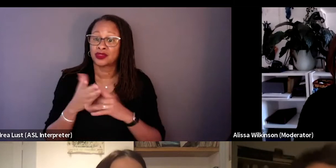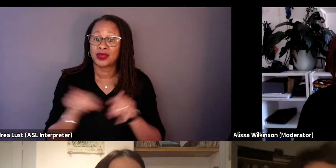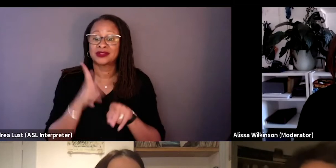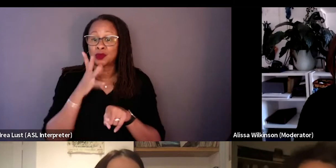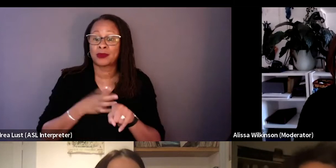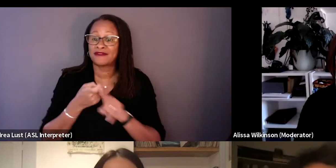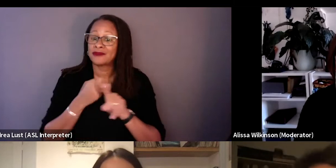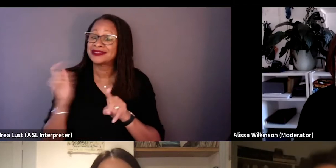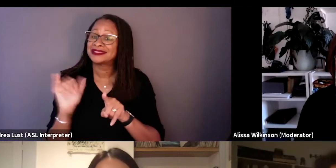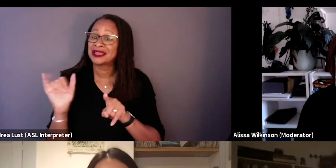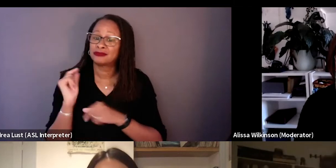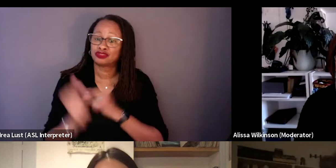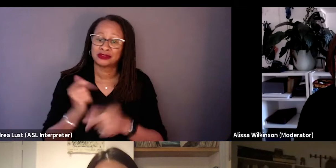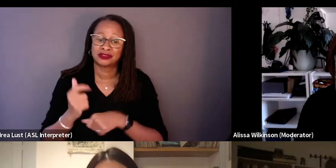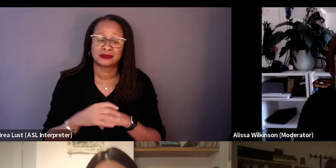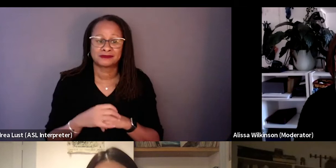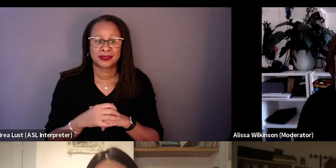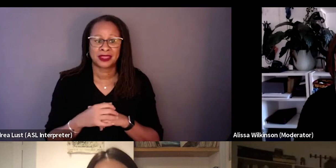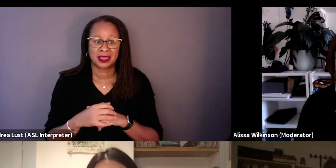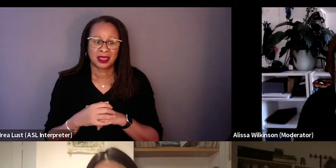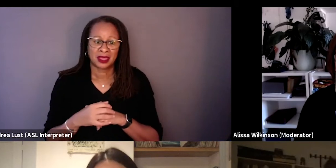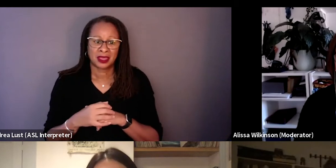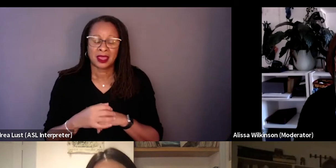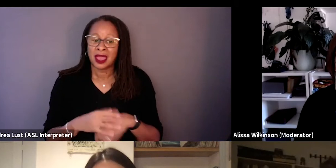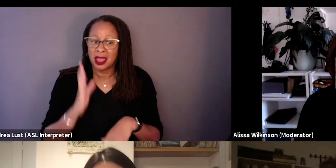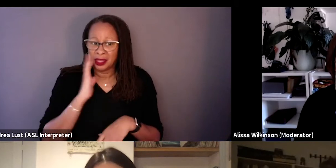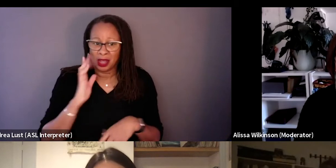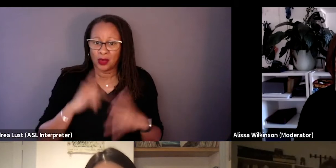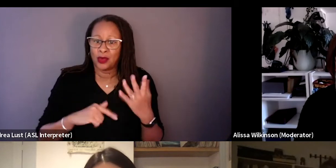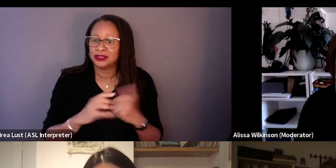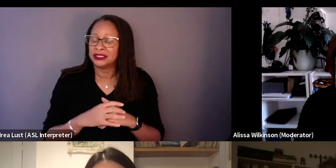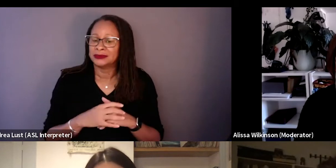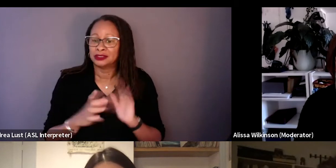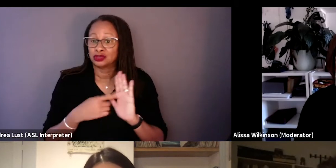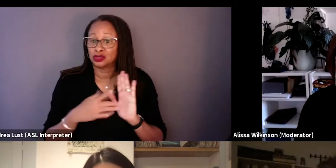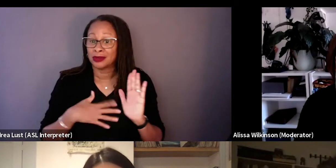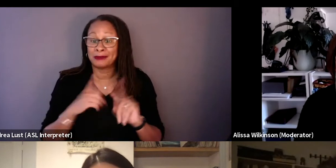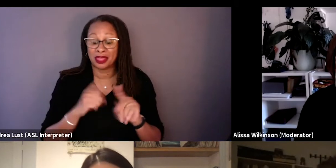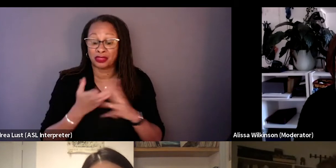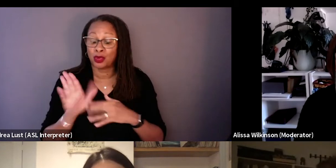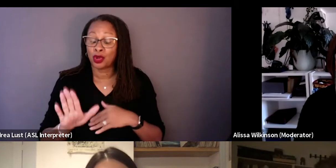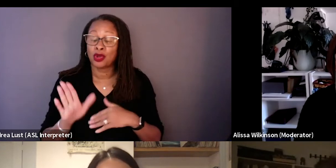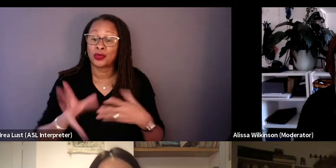Um, I, I was not able to tell everything myself, but I knew that through her we can express, we can put the emotions in the right way.